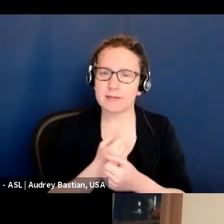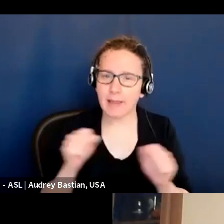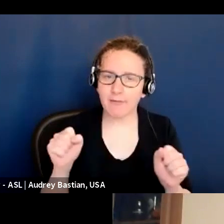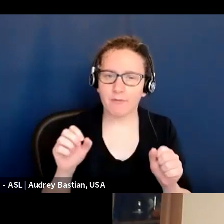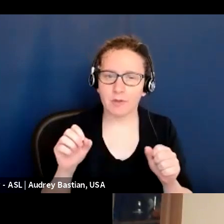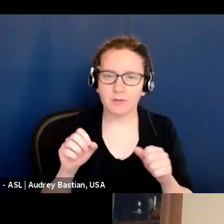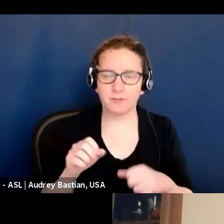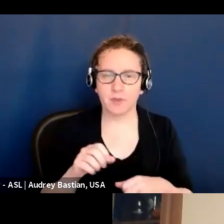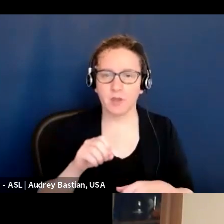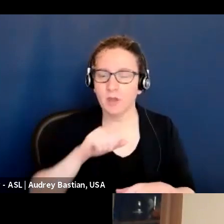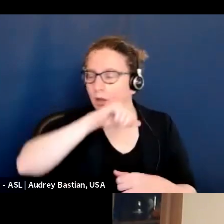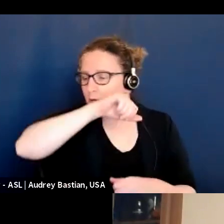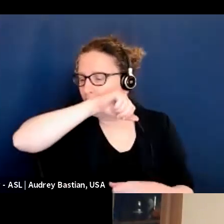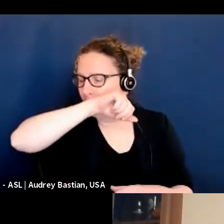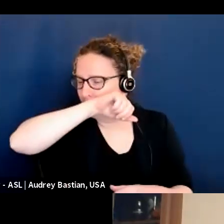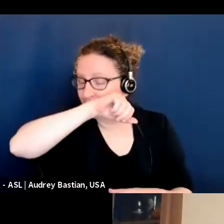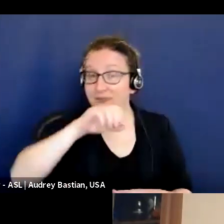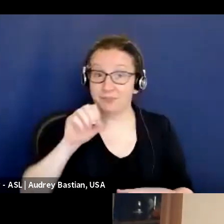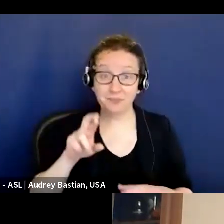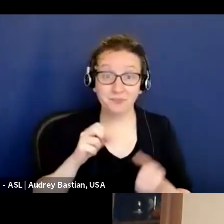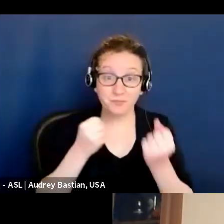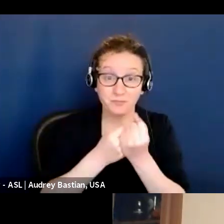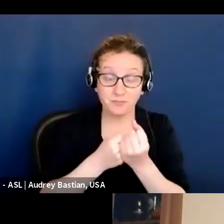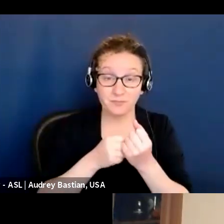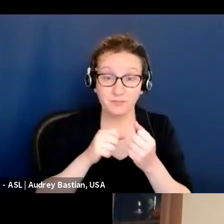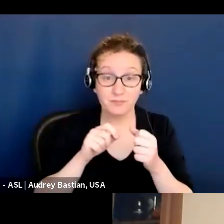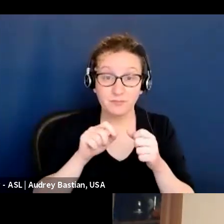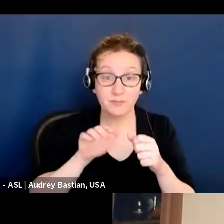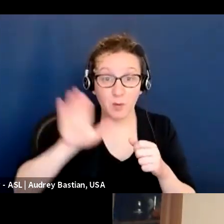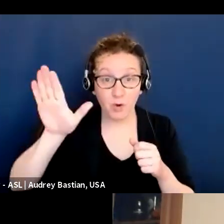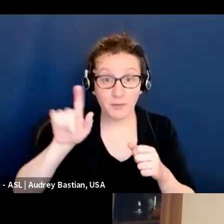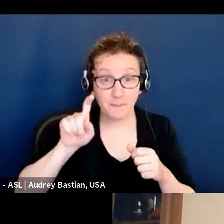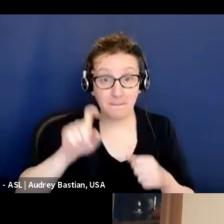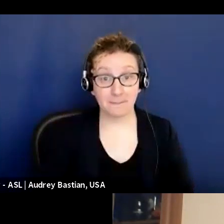supported while you were abroad? >> SAMSARA COUNTS: